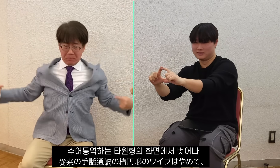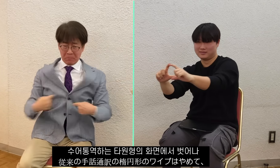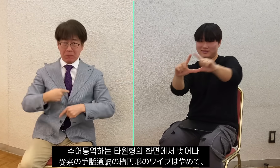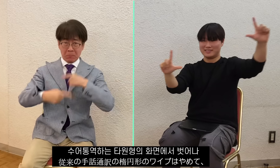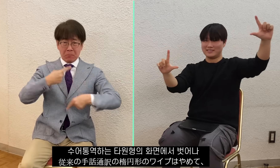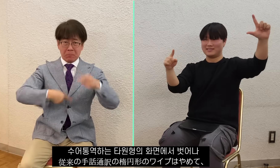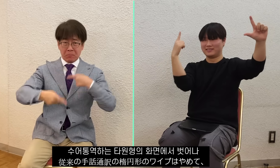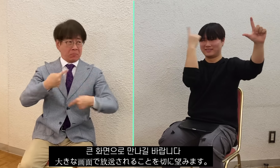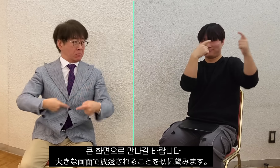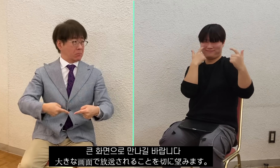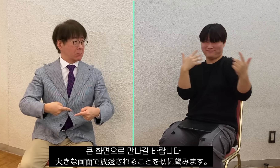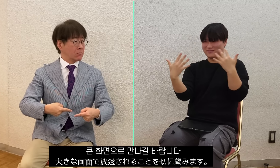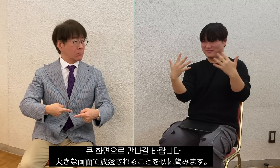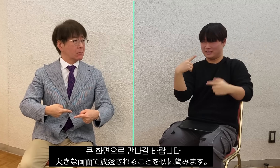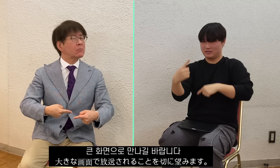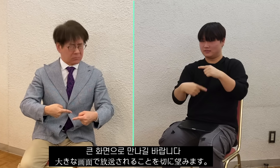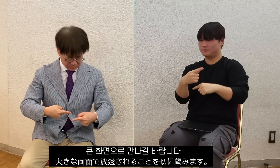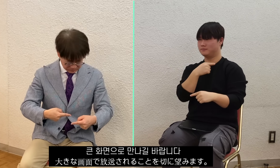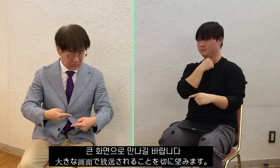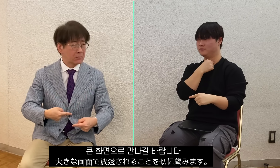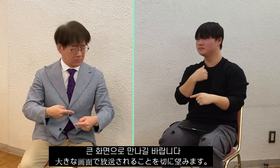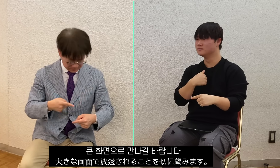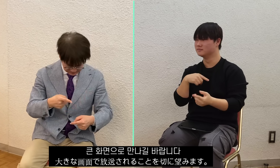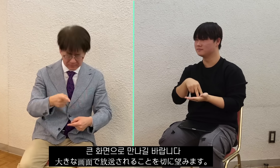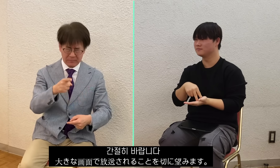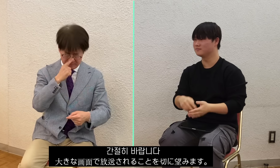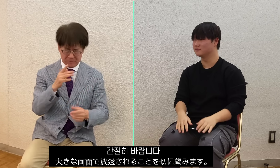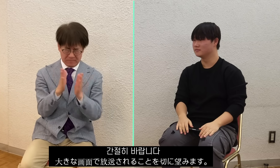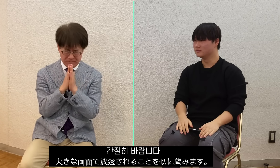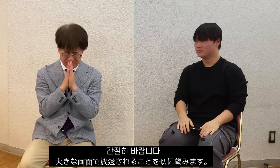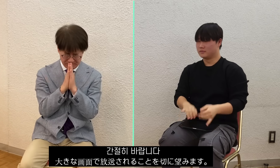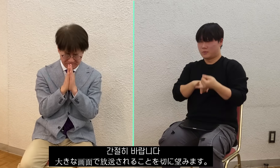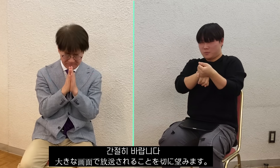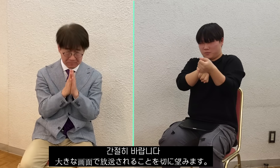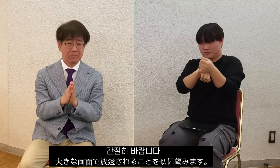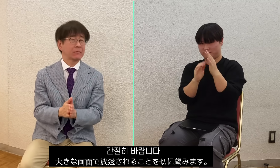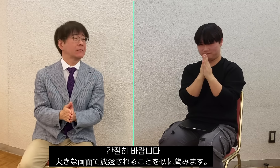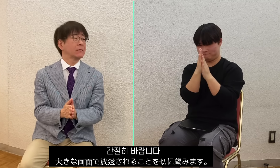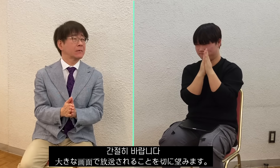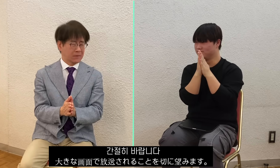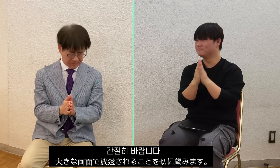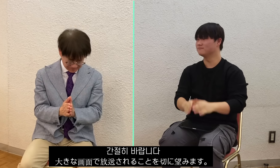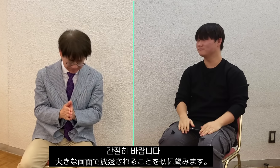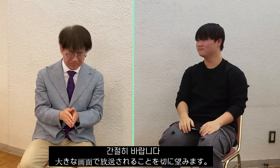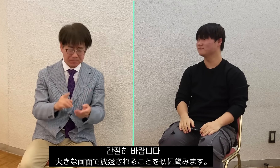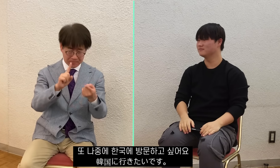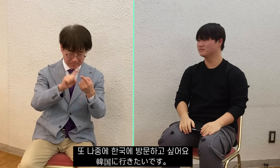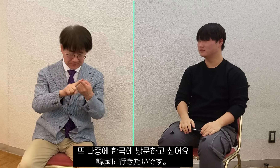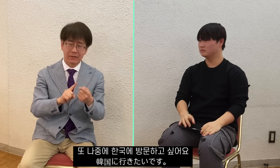We hope to see you on the big screen, away from the oval screen of sign language interpretation. I sincerely hope.